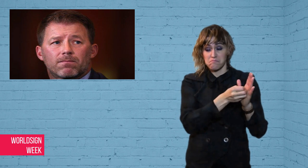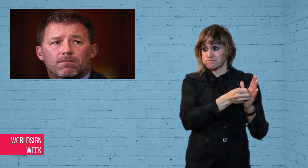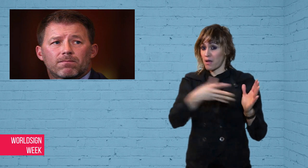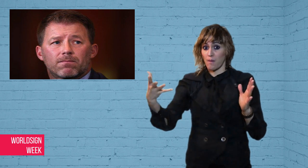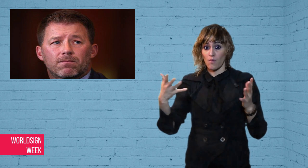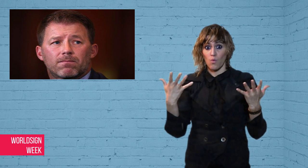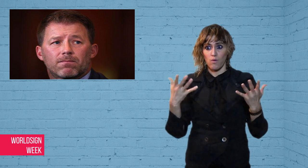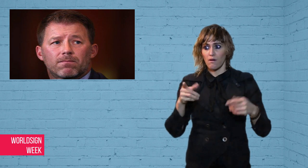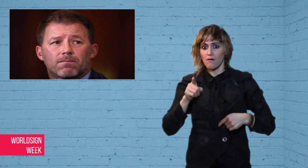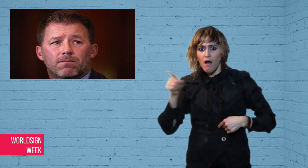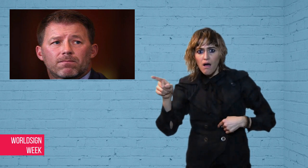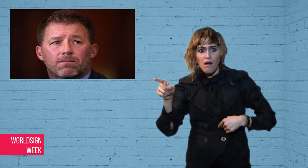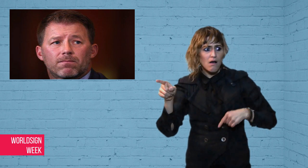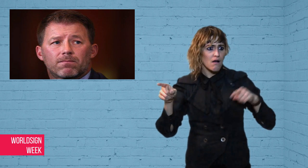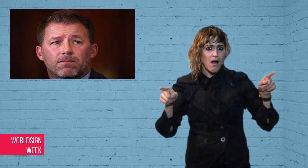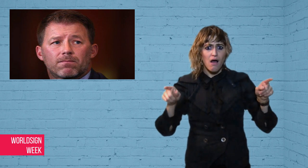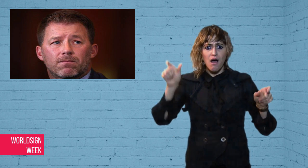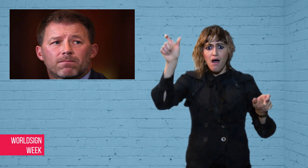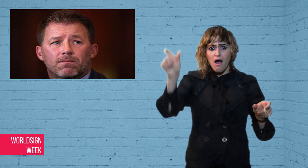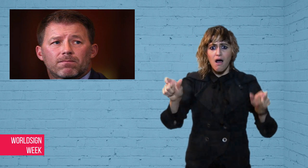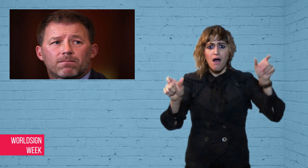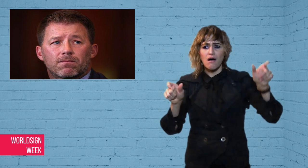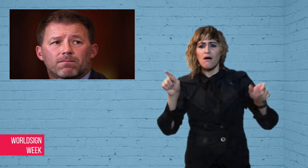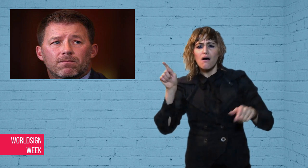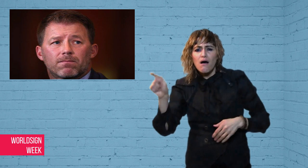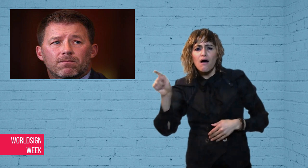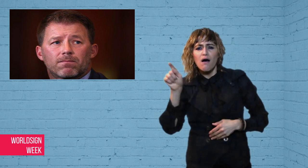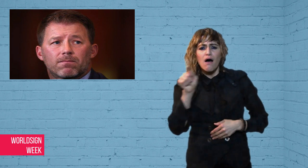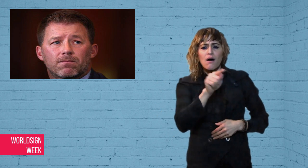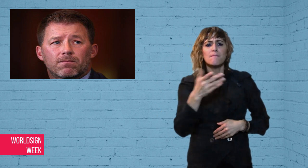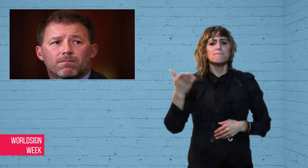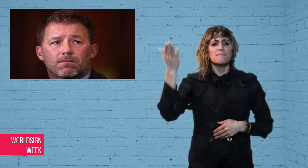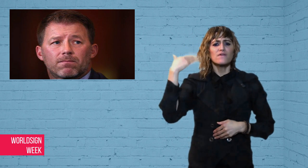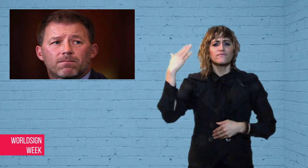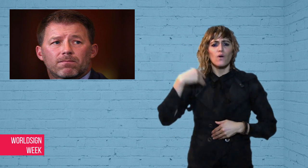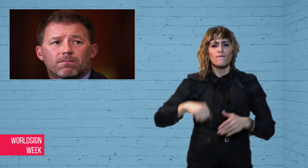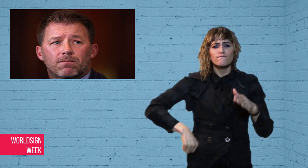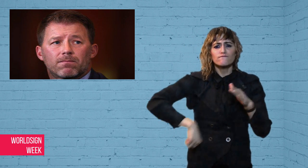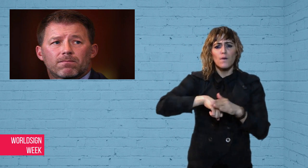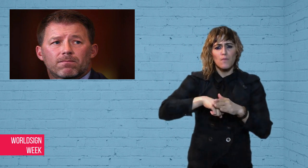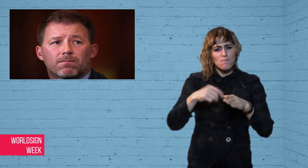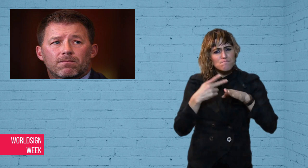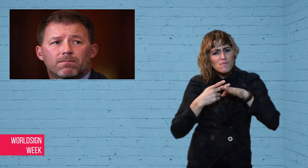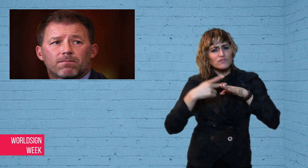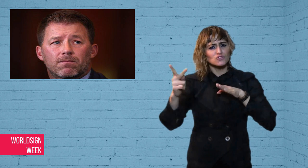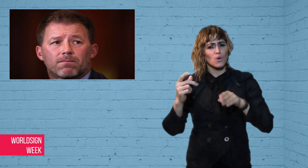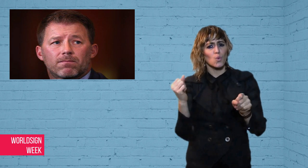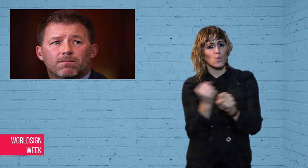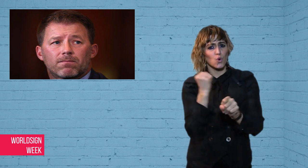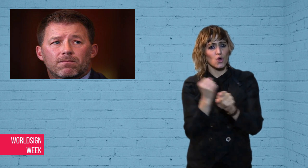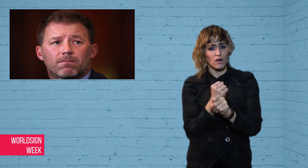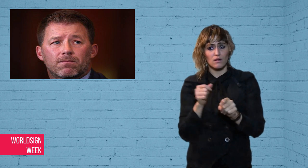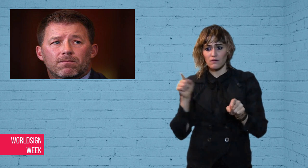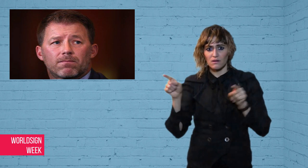Since he spoke out, other former pros began